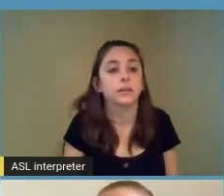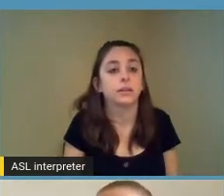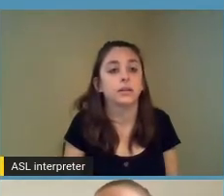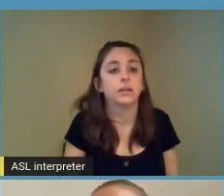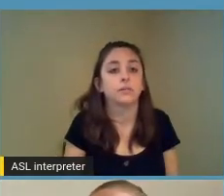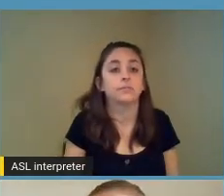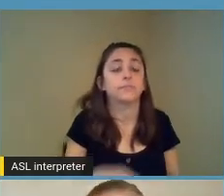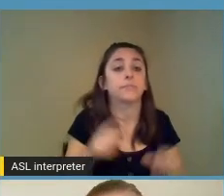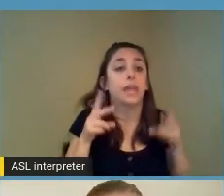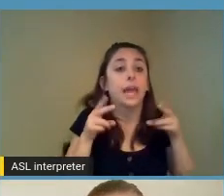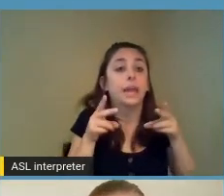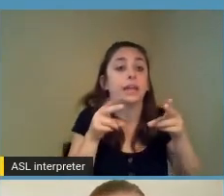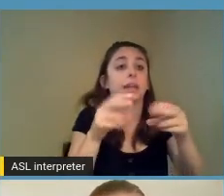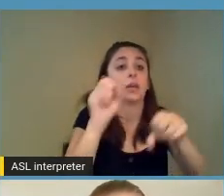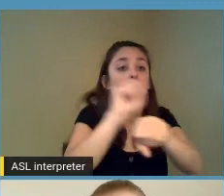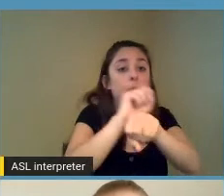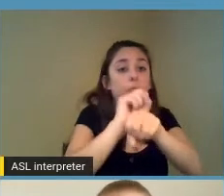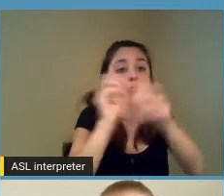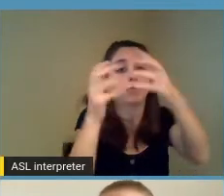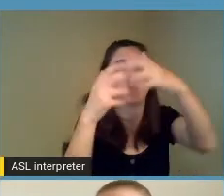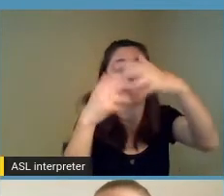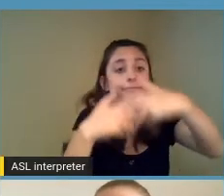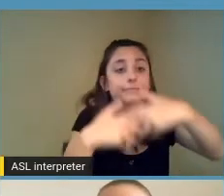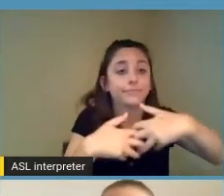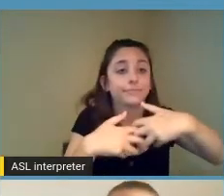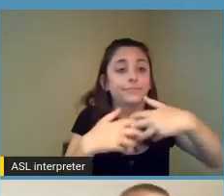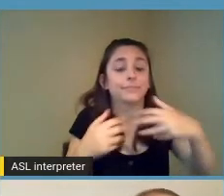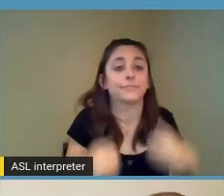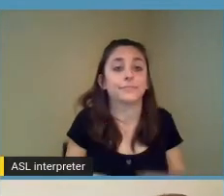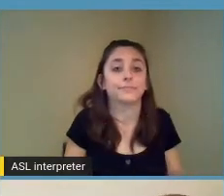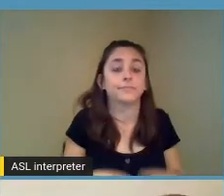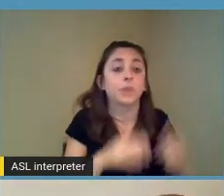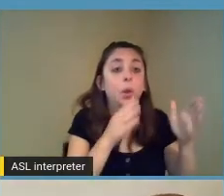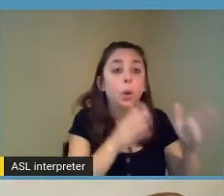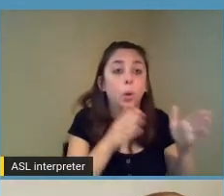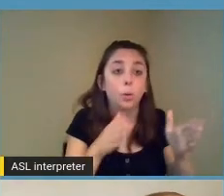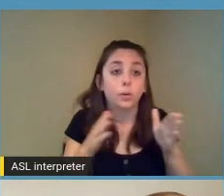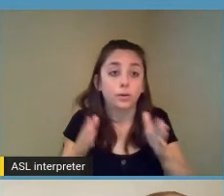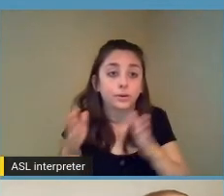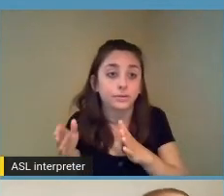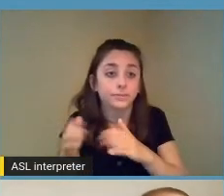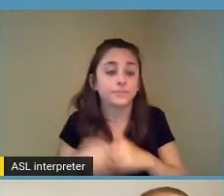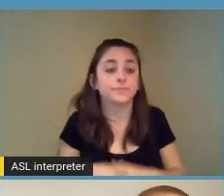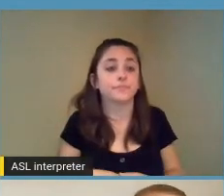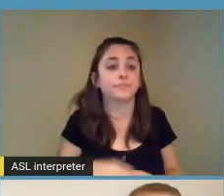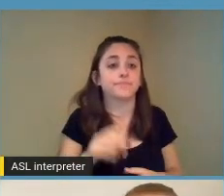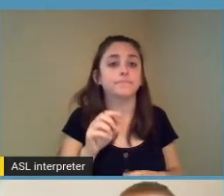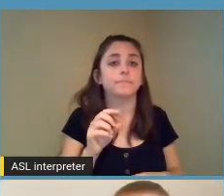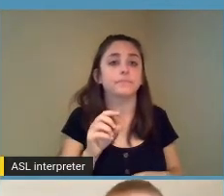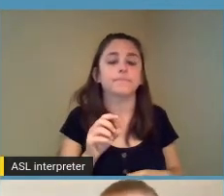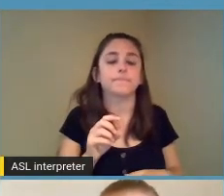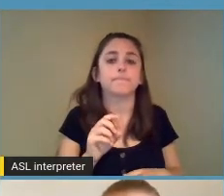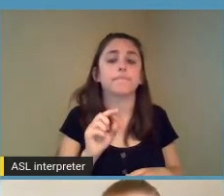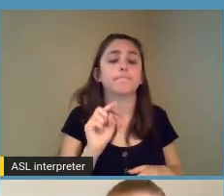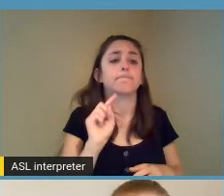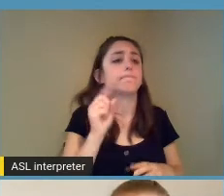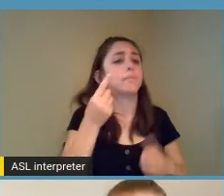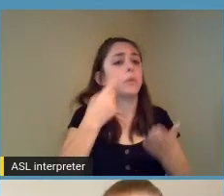workflow. So the order. The first one I talk about, how audio editing, there are kind of